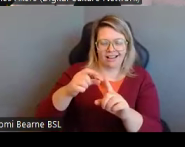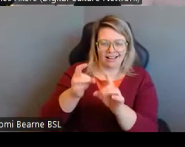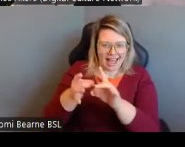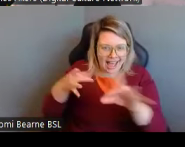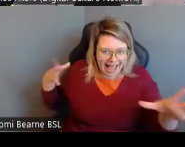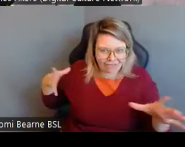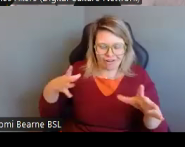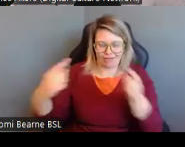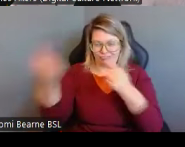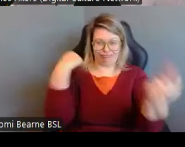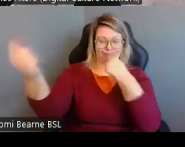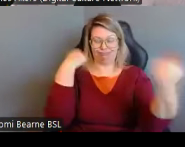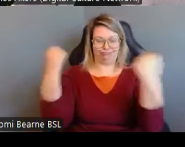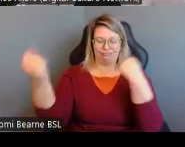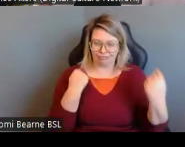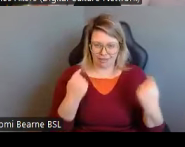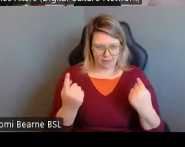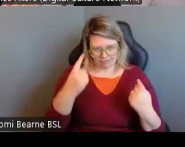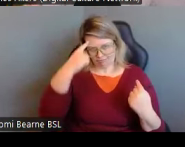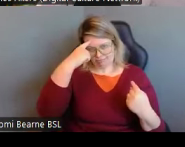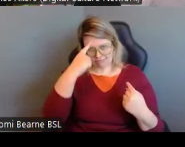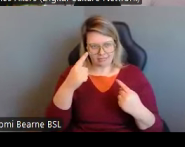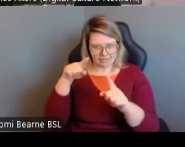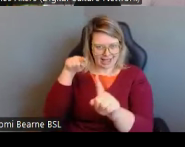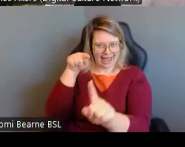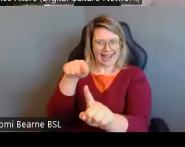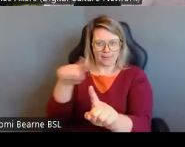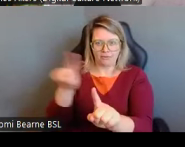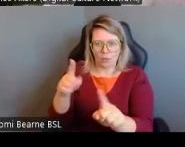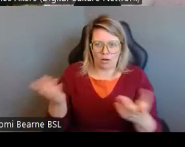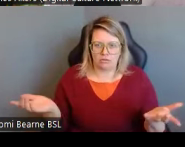Thinking about what are you trying to aim for of where you're going?